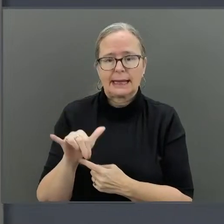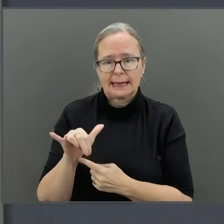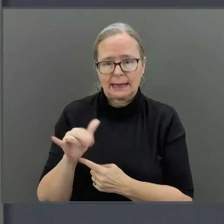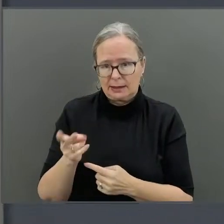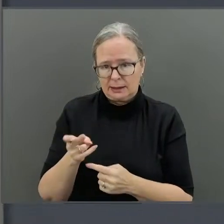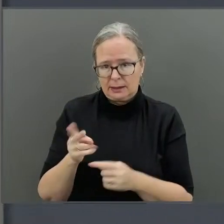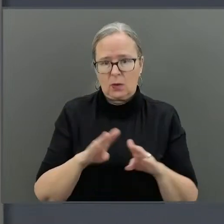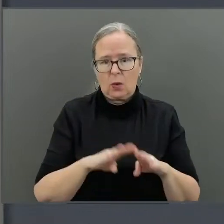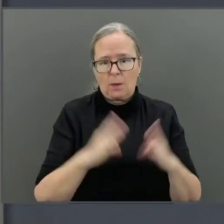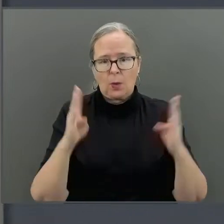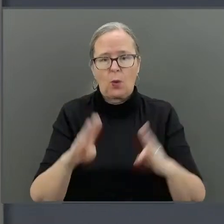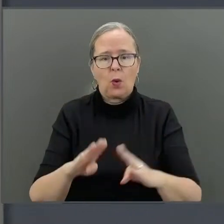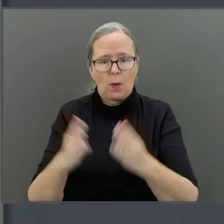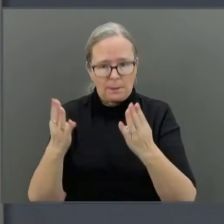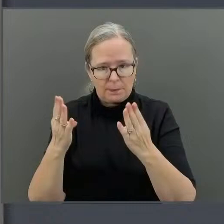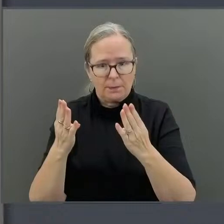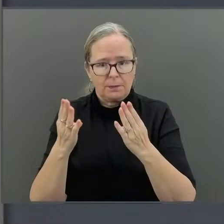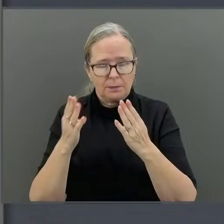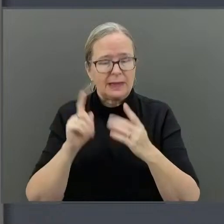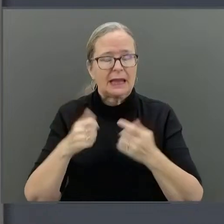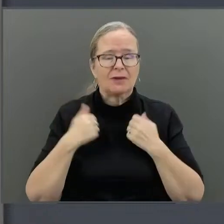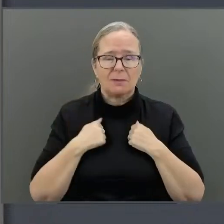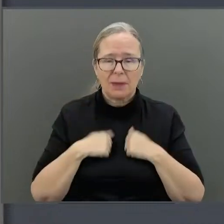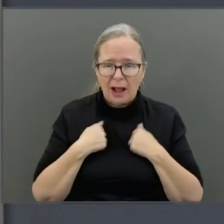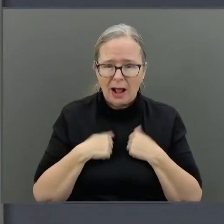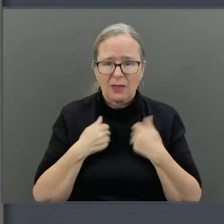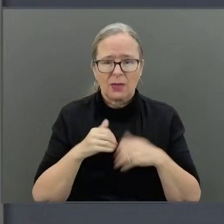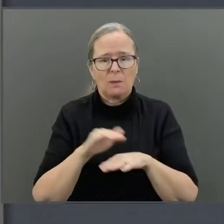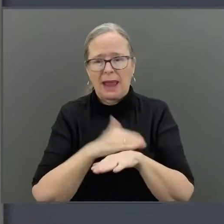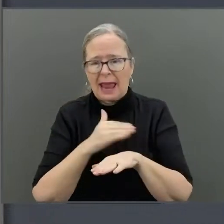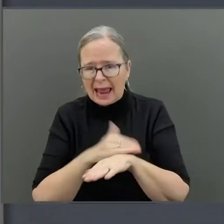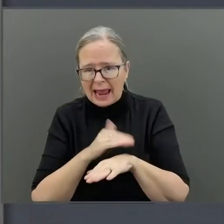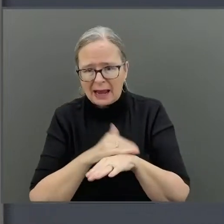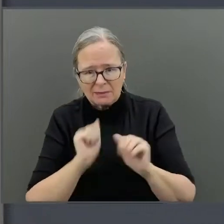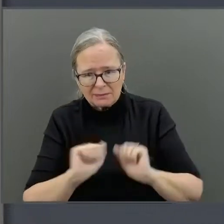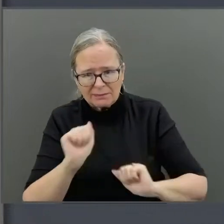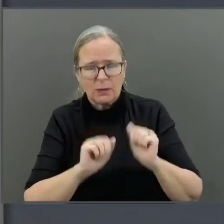tattoo I I would highly recommend that you go to the businesses in boness and Montgomery and see if